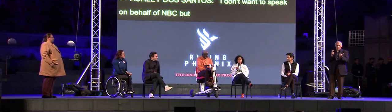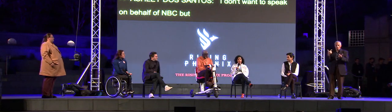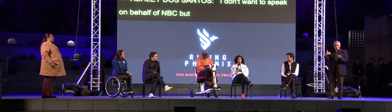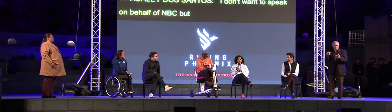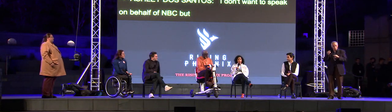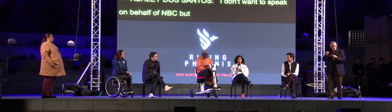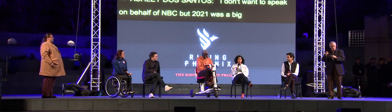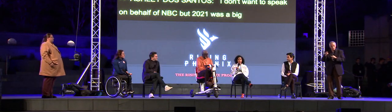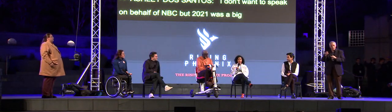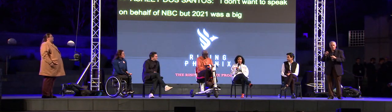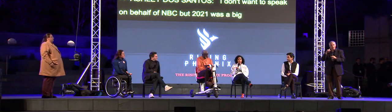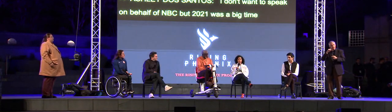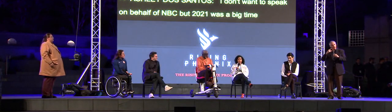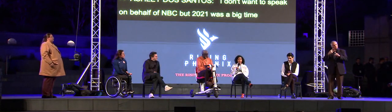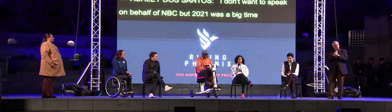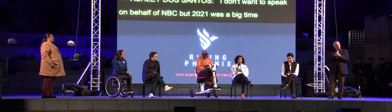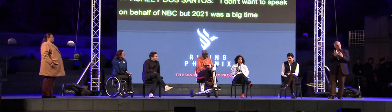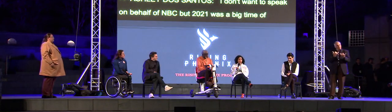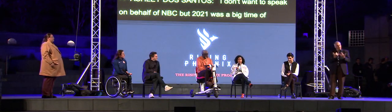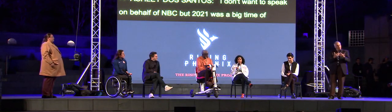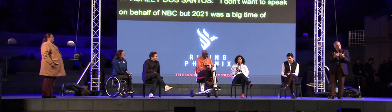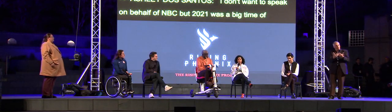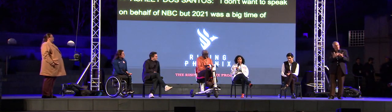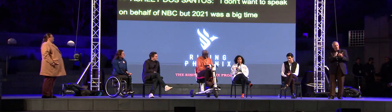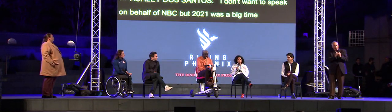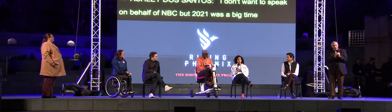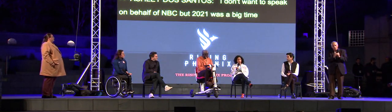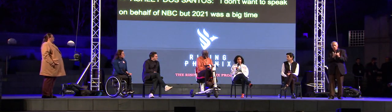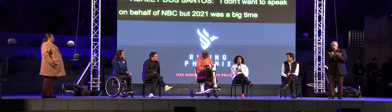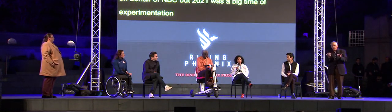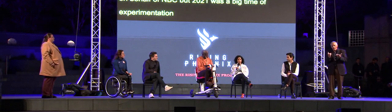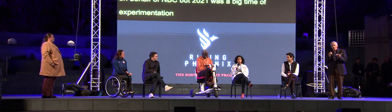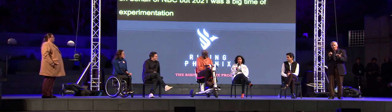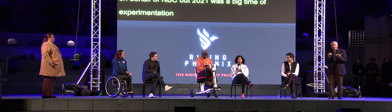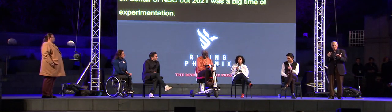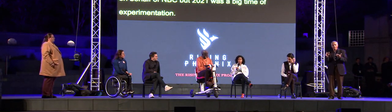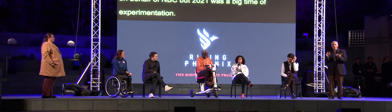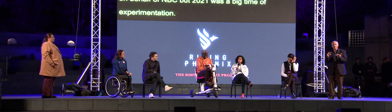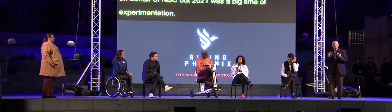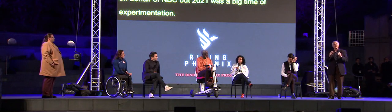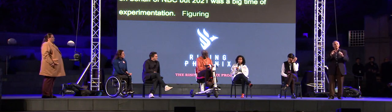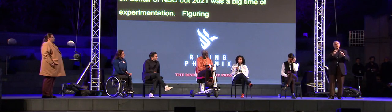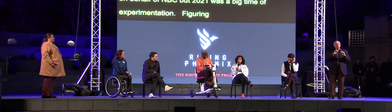and figuring out how to get through in a non-post-COVID